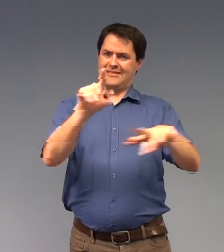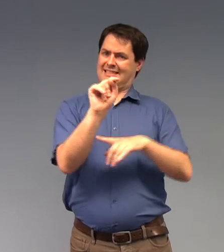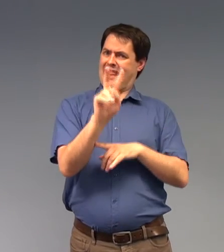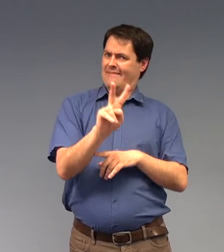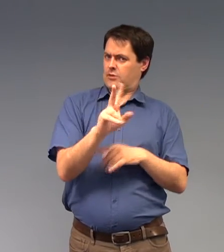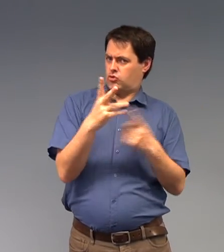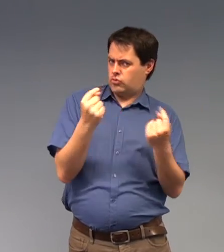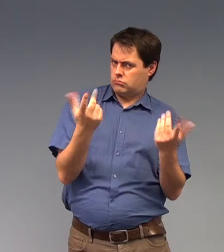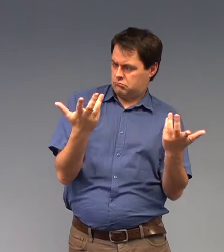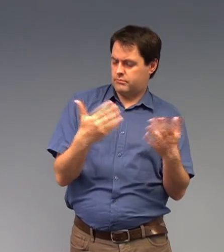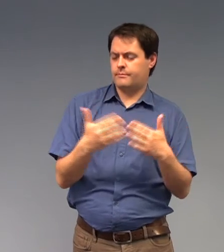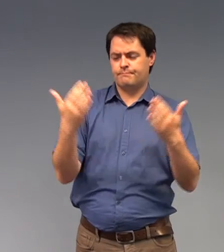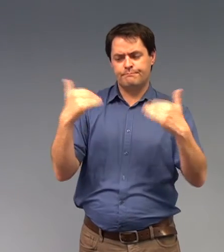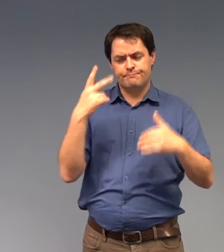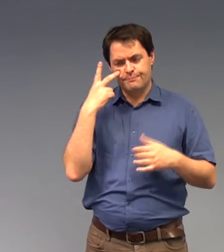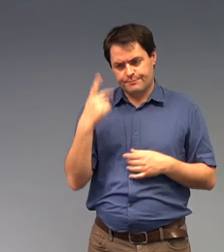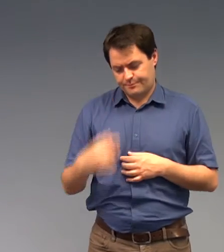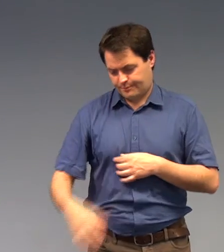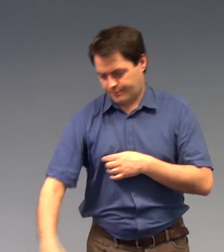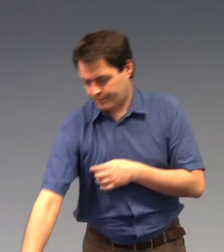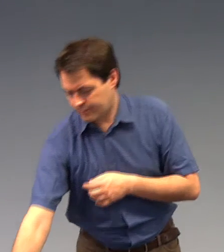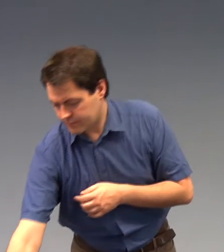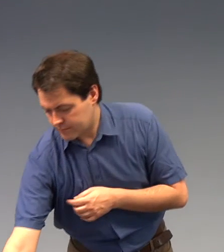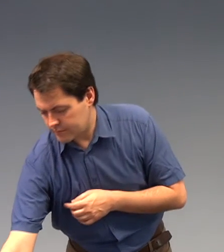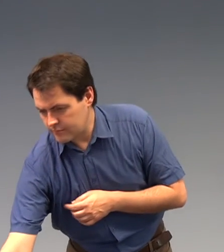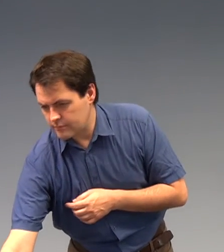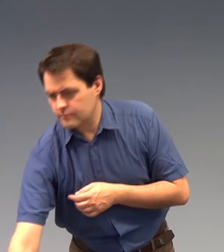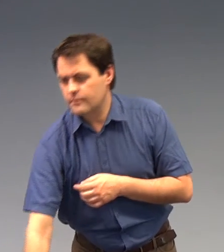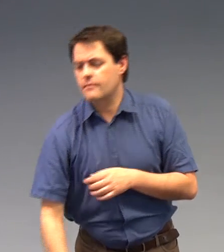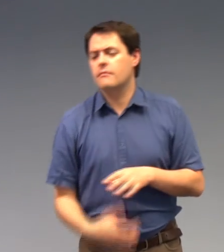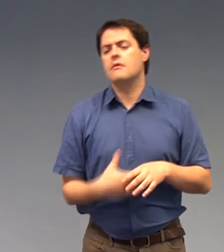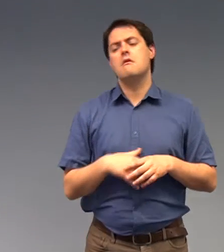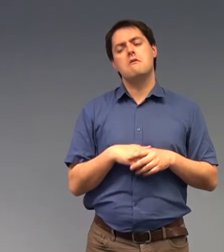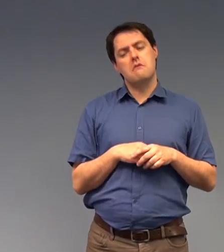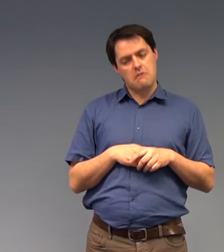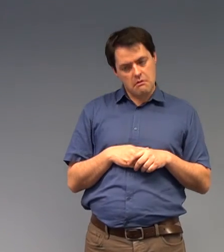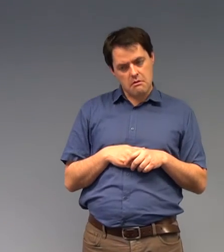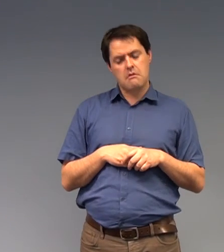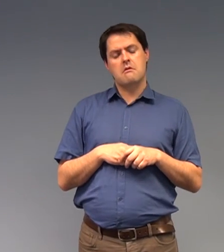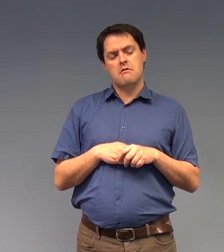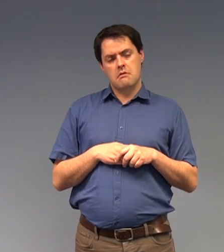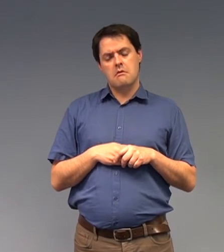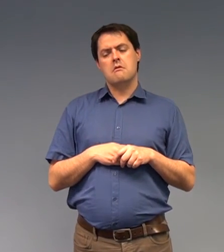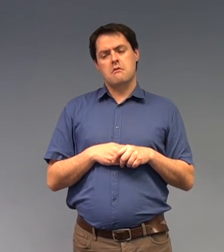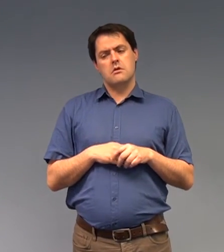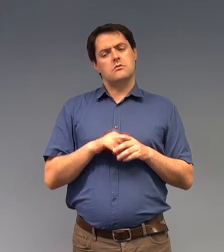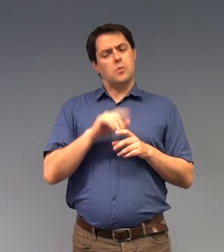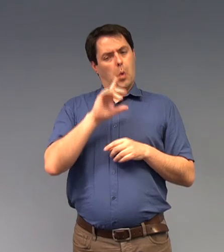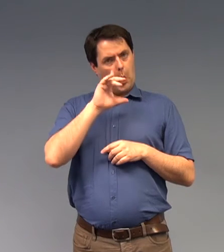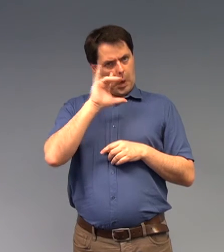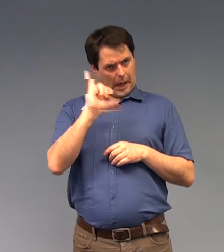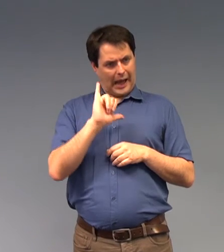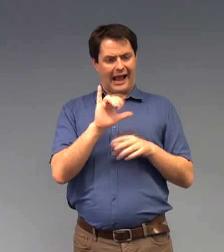if we look at the real data, the data of the broadcast television,